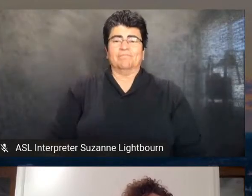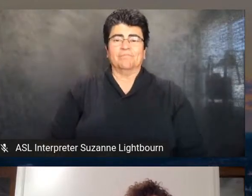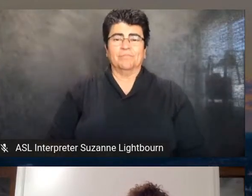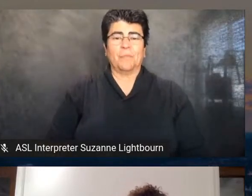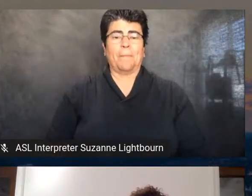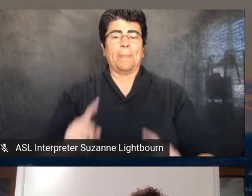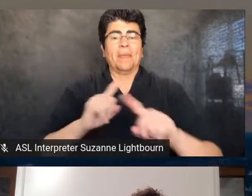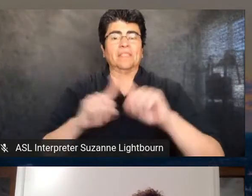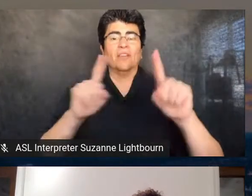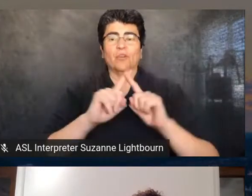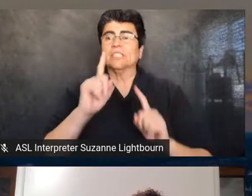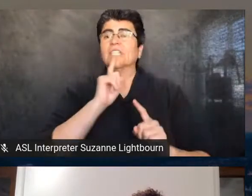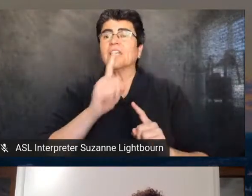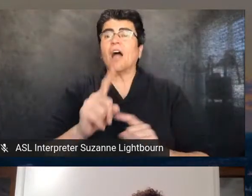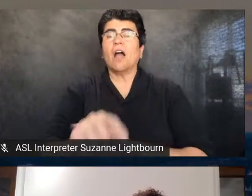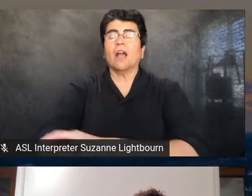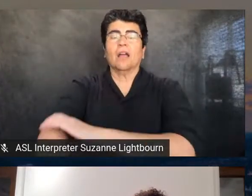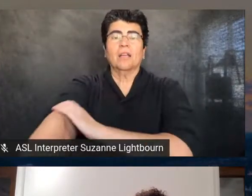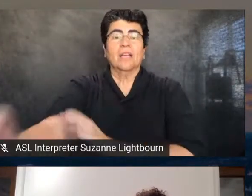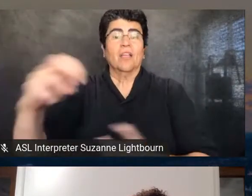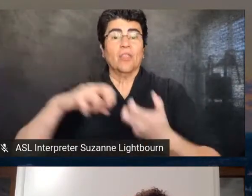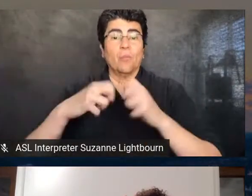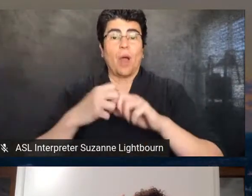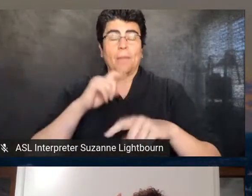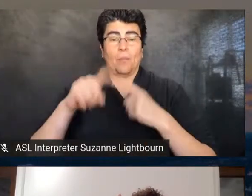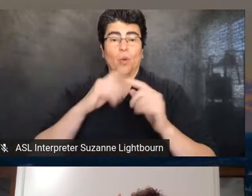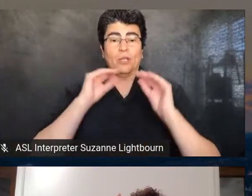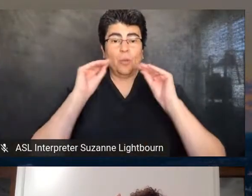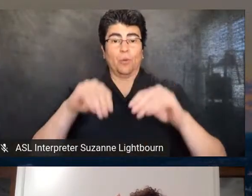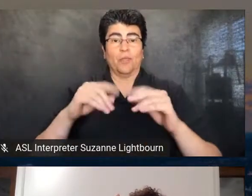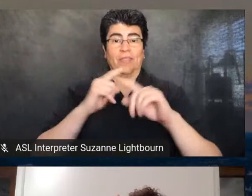The problem is when you put differences in a hierarchy,